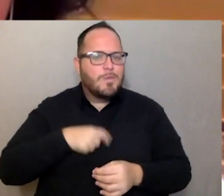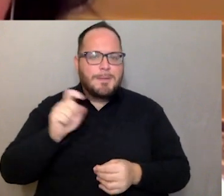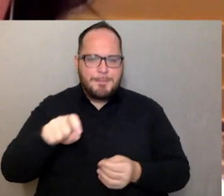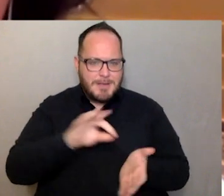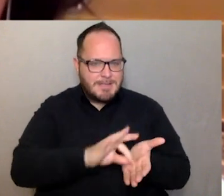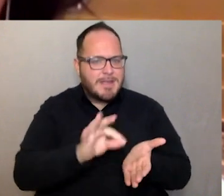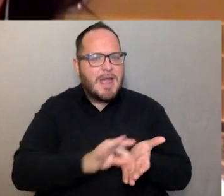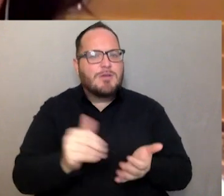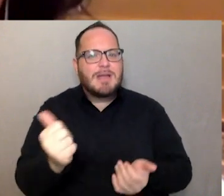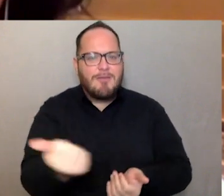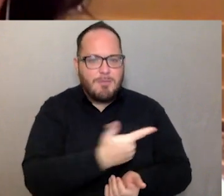TO COUNT EVERYONE. WE DID AN AMAZING JOB, IT WAS